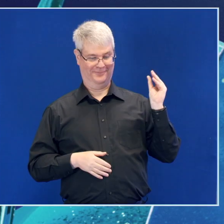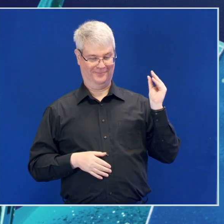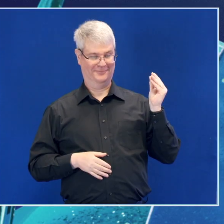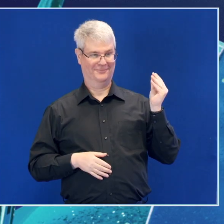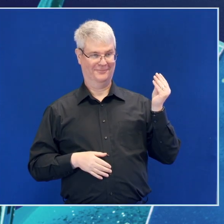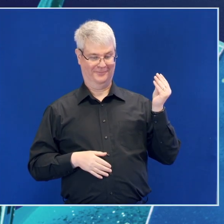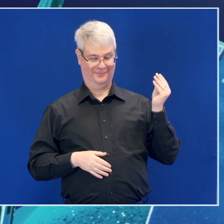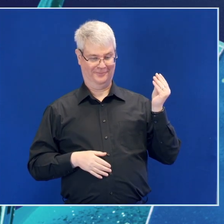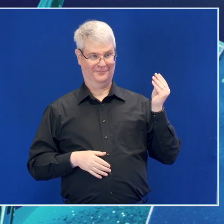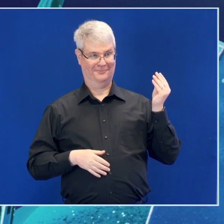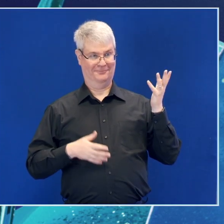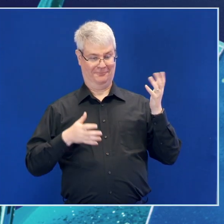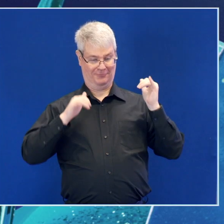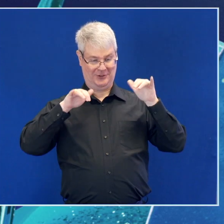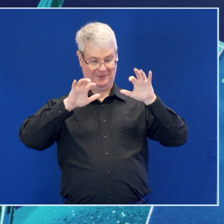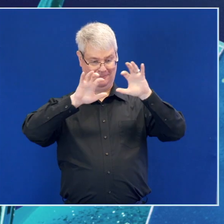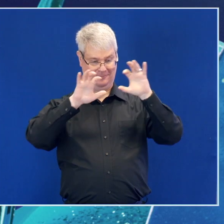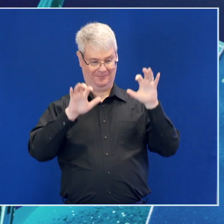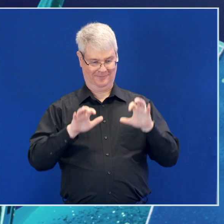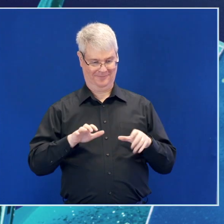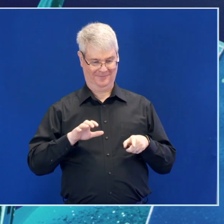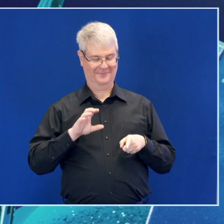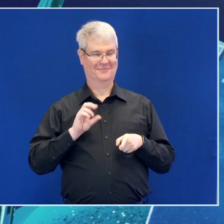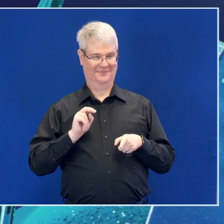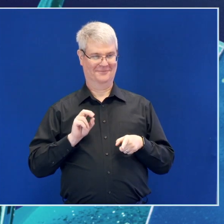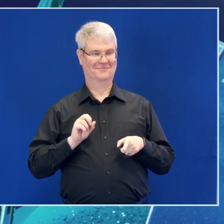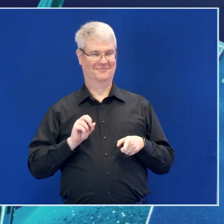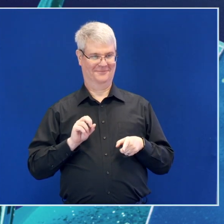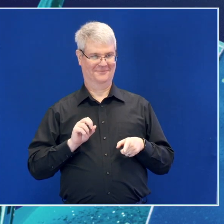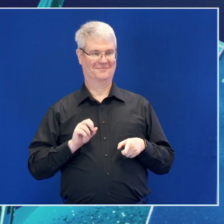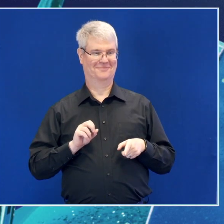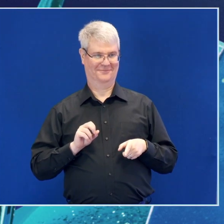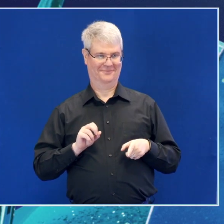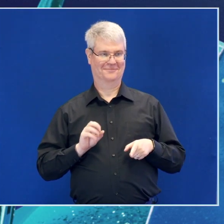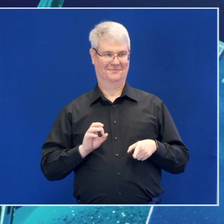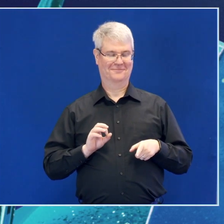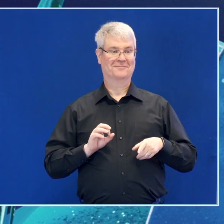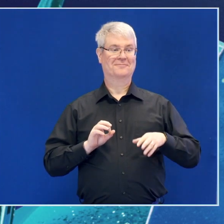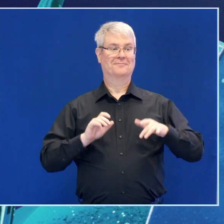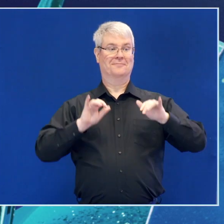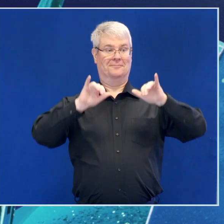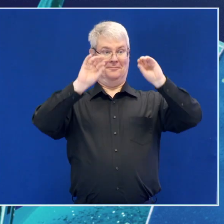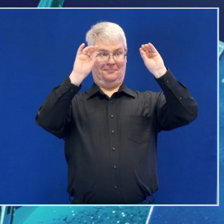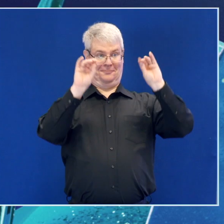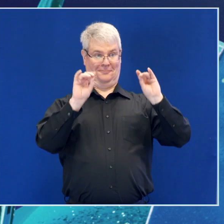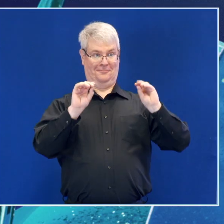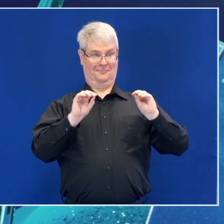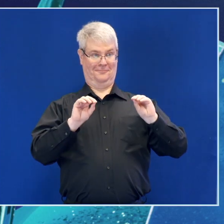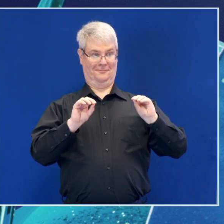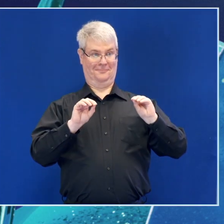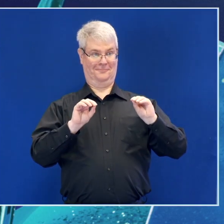So this goes, and all you do here is, let's say I'm the CEO,